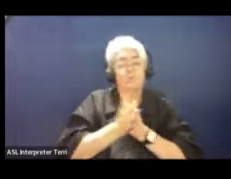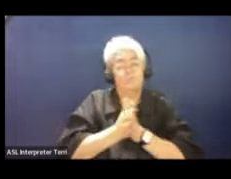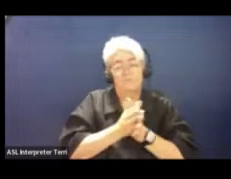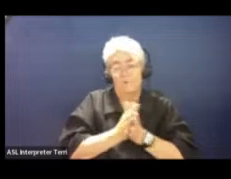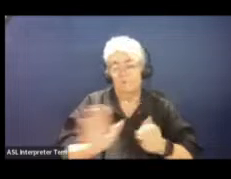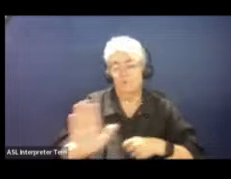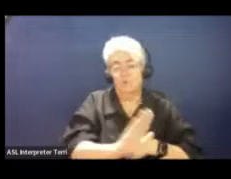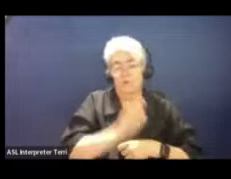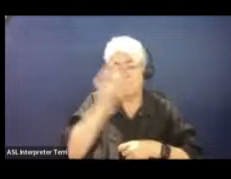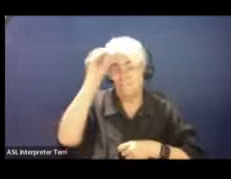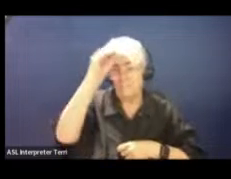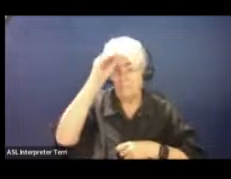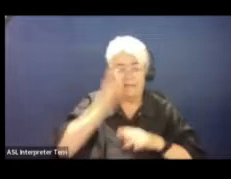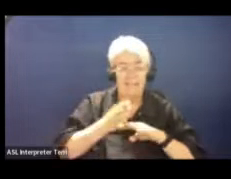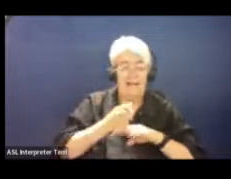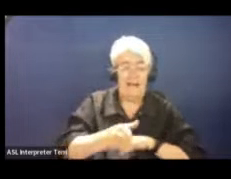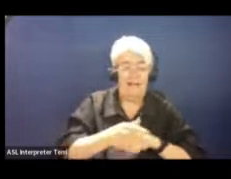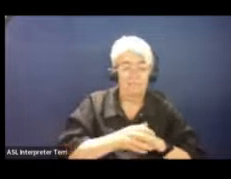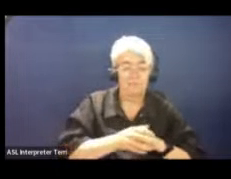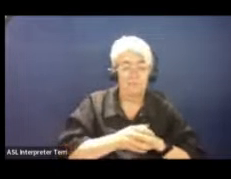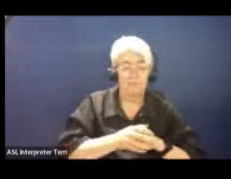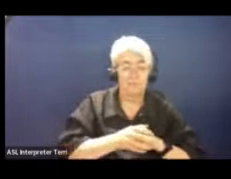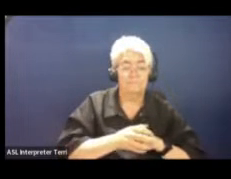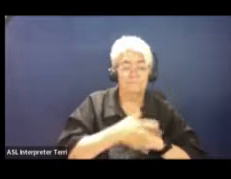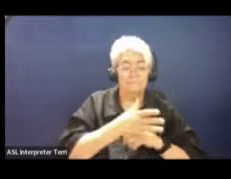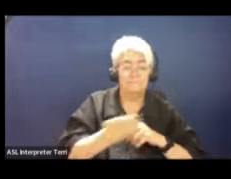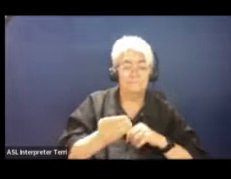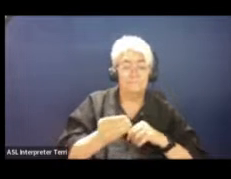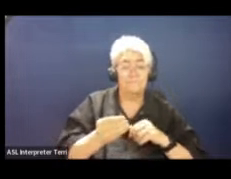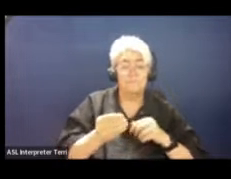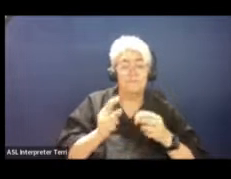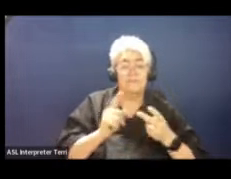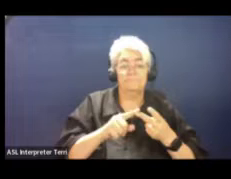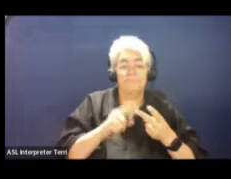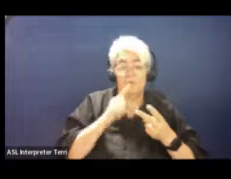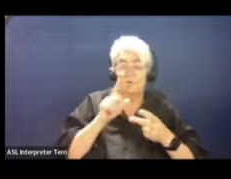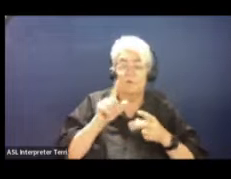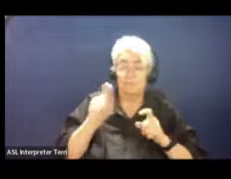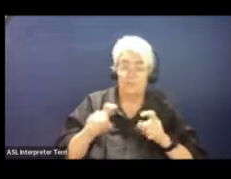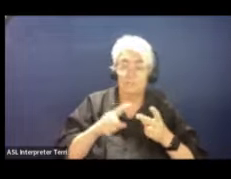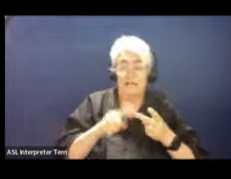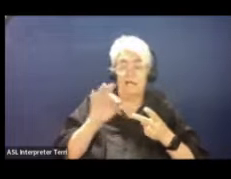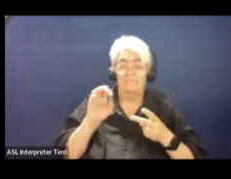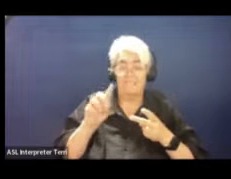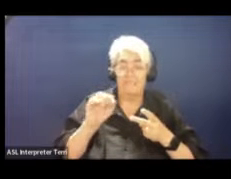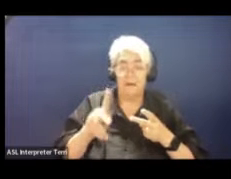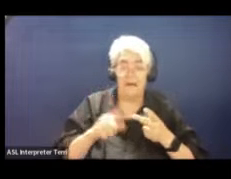follow up. So after the webinar, you can send us follow up questions and feedback and the email address you can use is